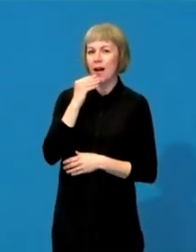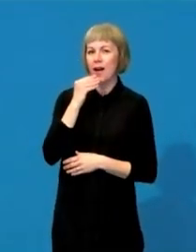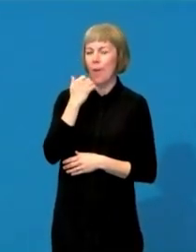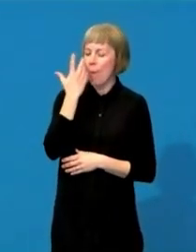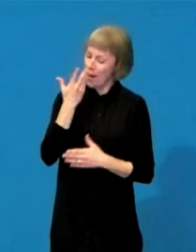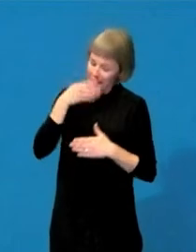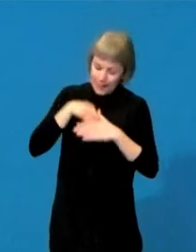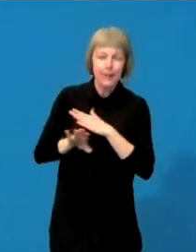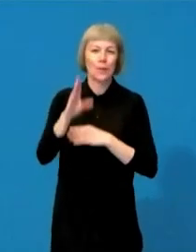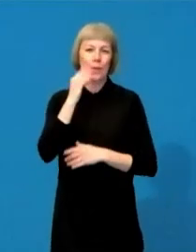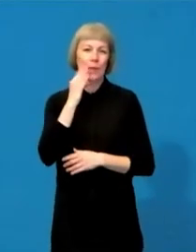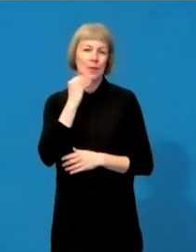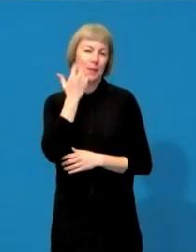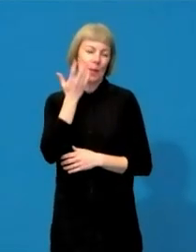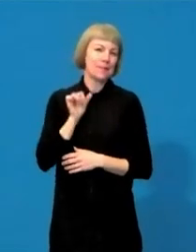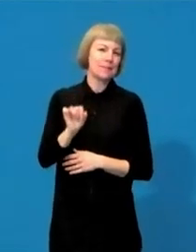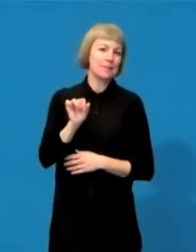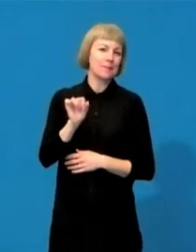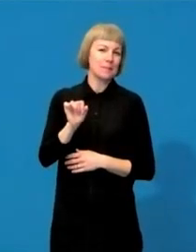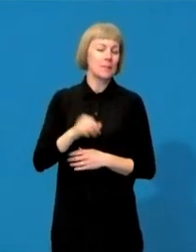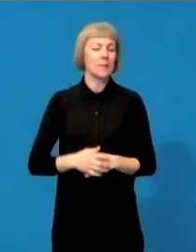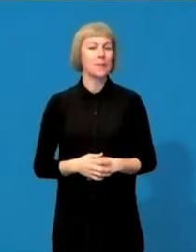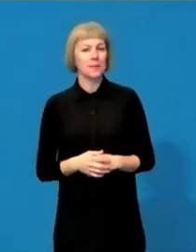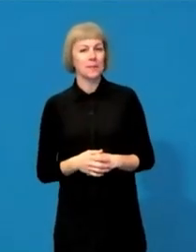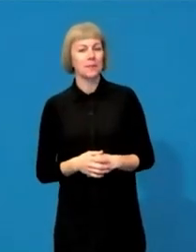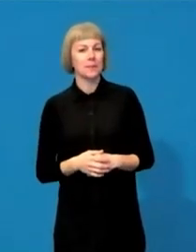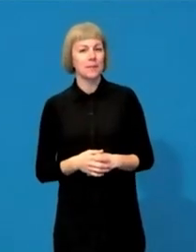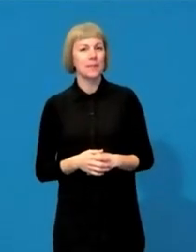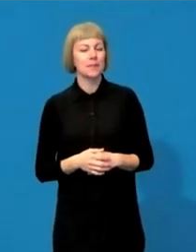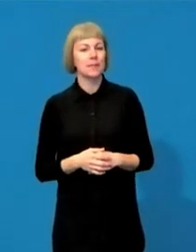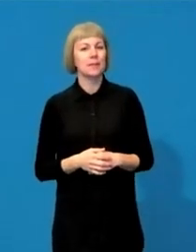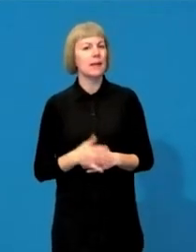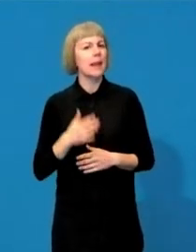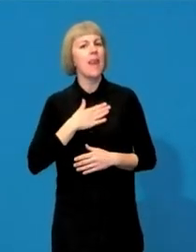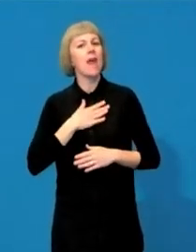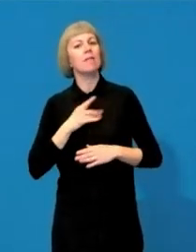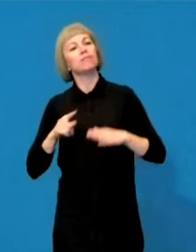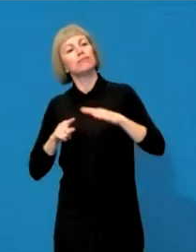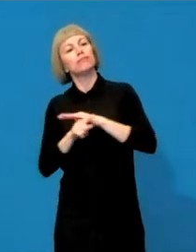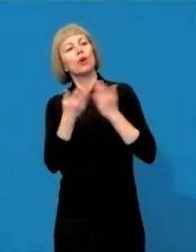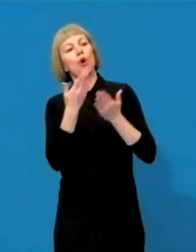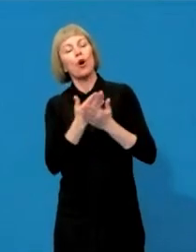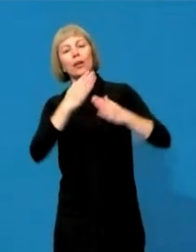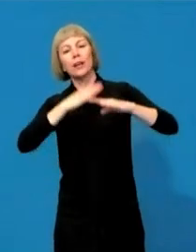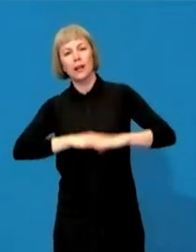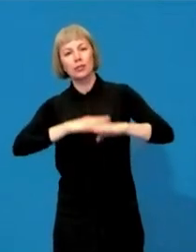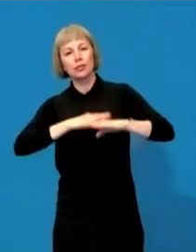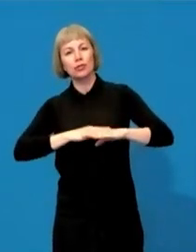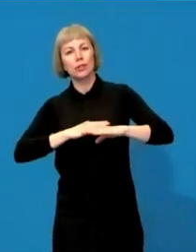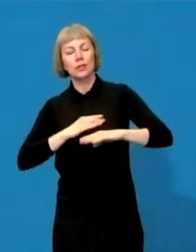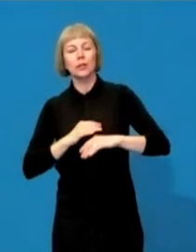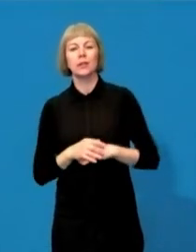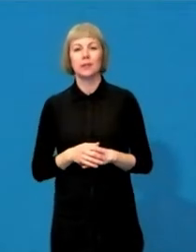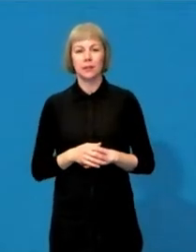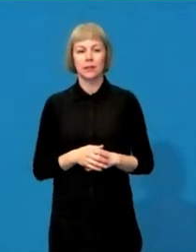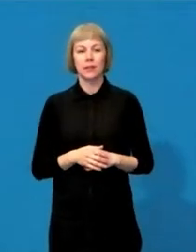Yeah, he loves to be out on Country, and most of the time that's the only way I can get him